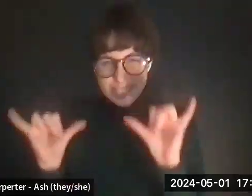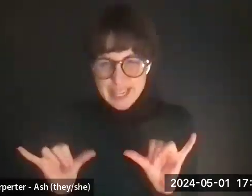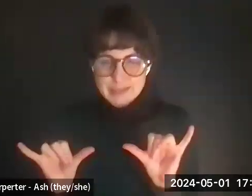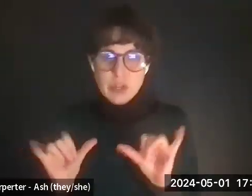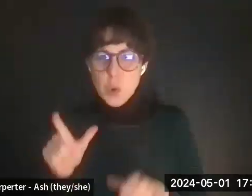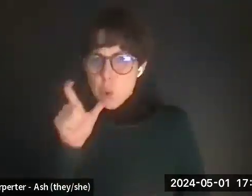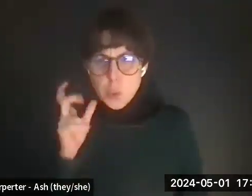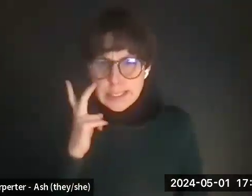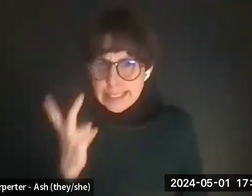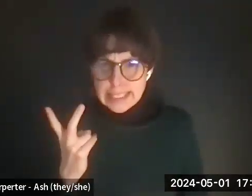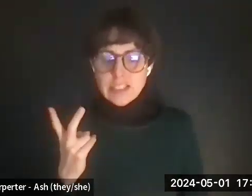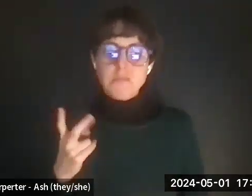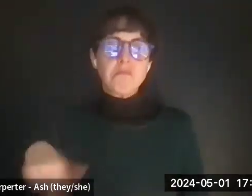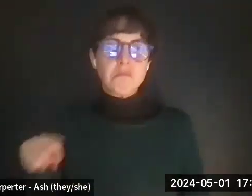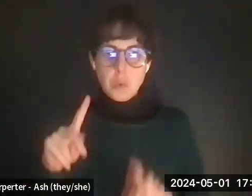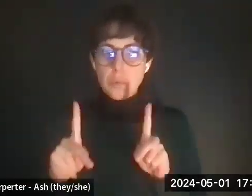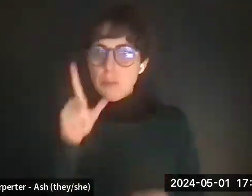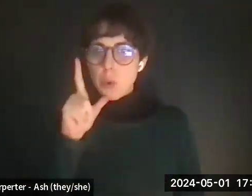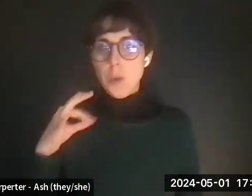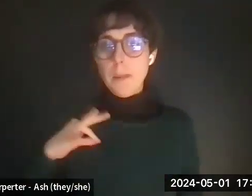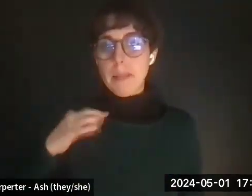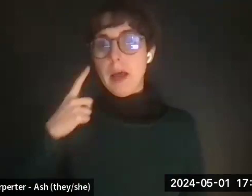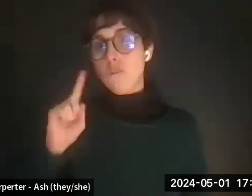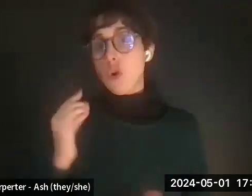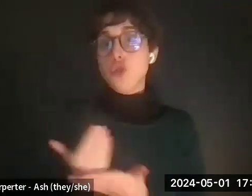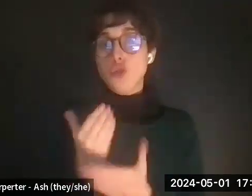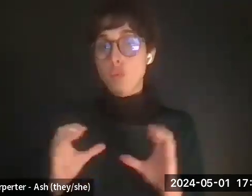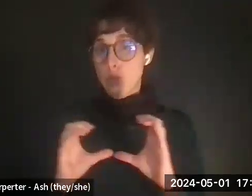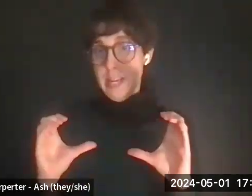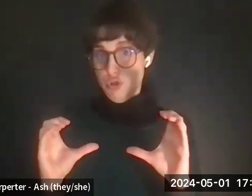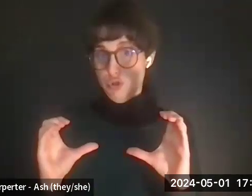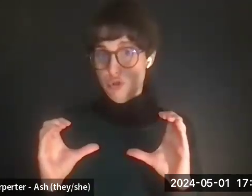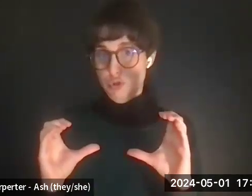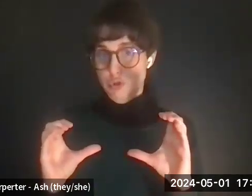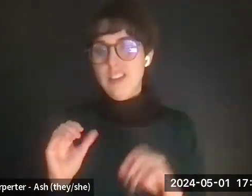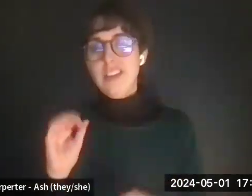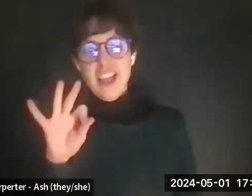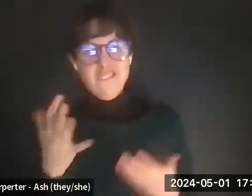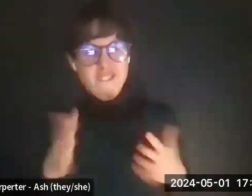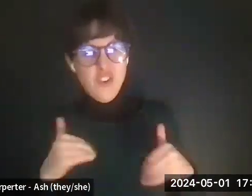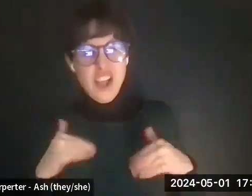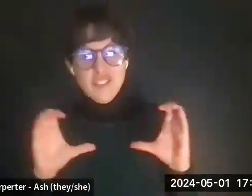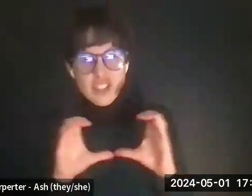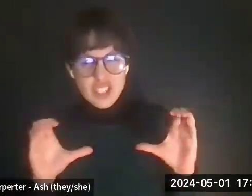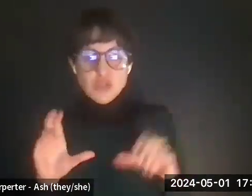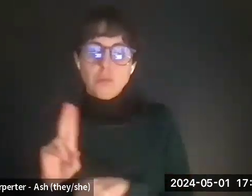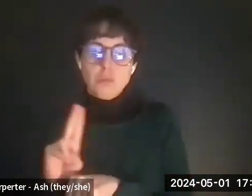for a new credential. Those who are applying for a new credential will still go through the saw system, but they will be connected with Helm